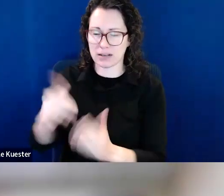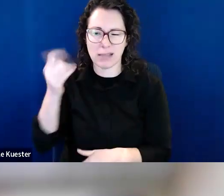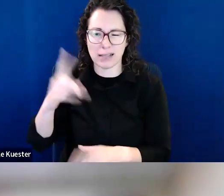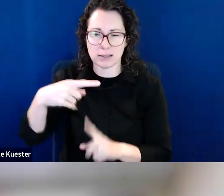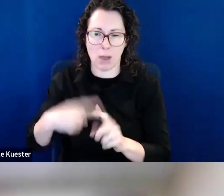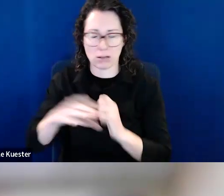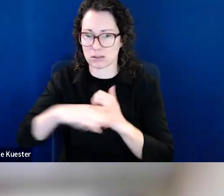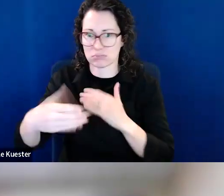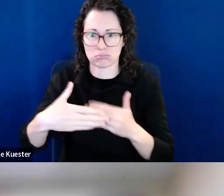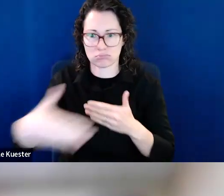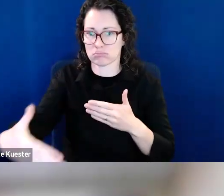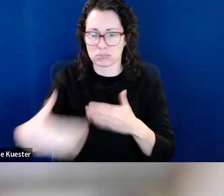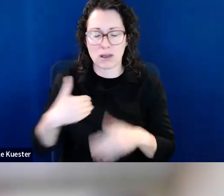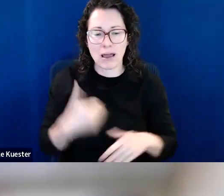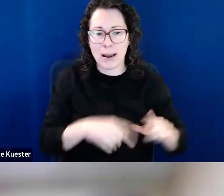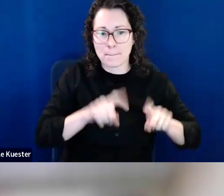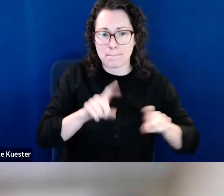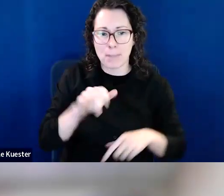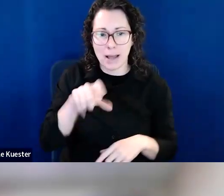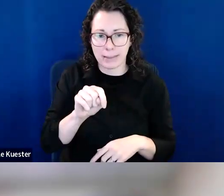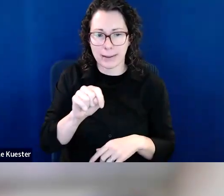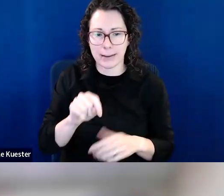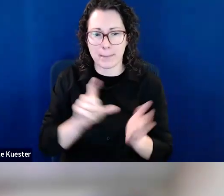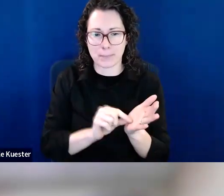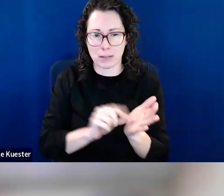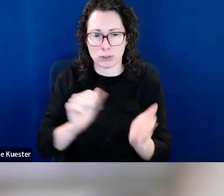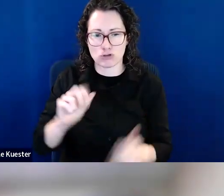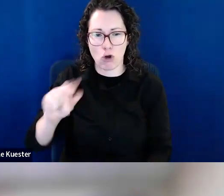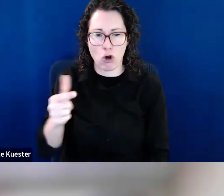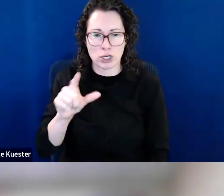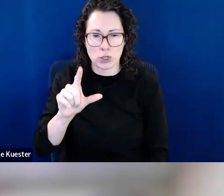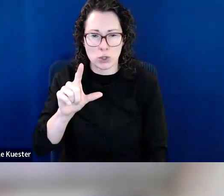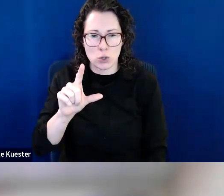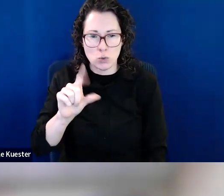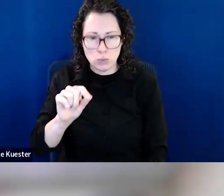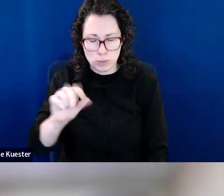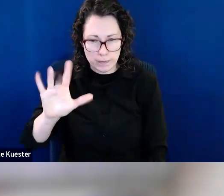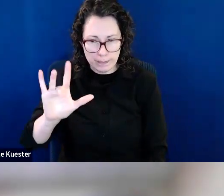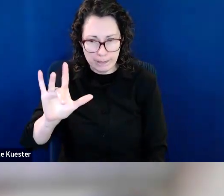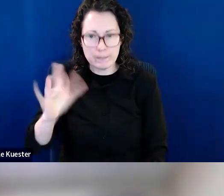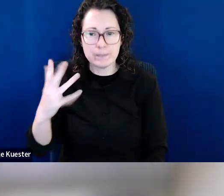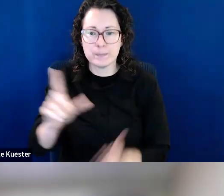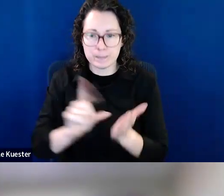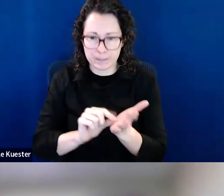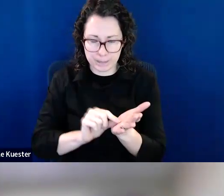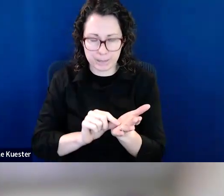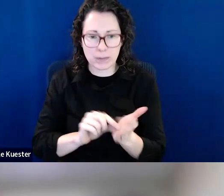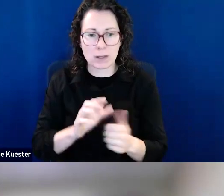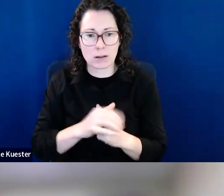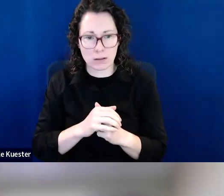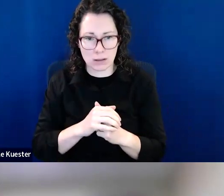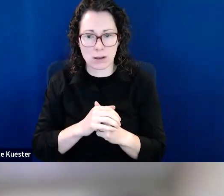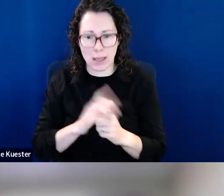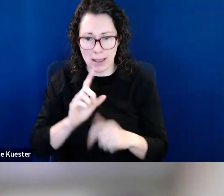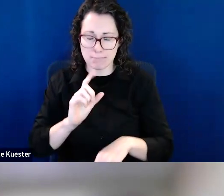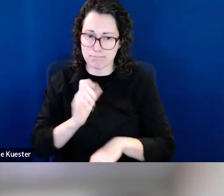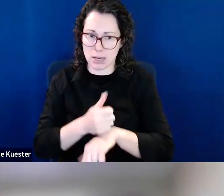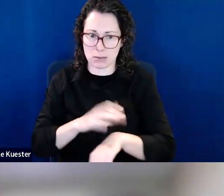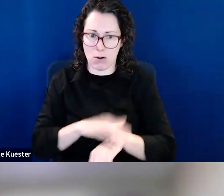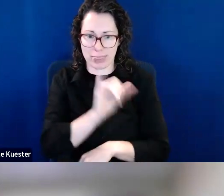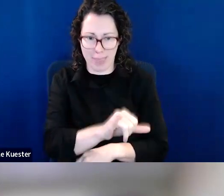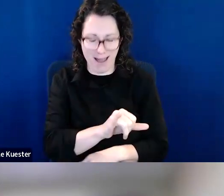We did a pilot that was published in August of 2025 and then based on on that we did a full